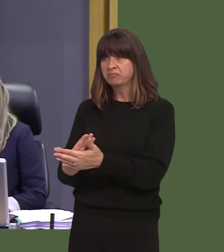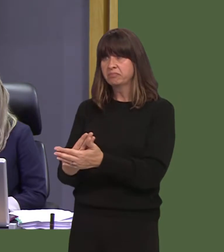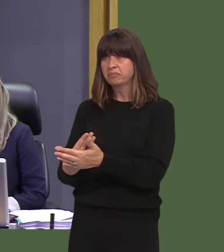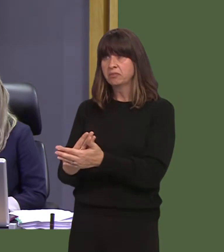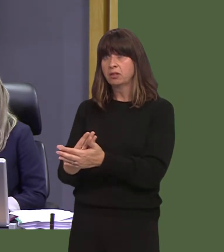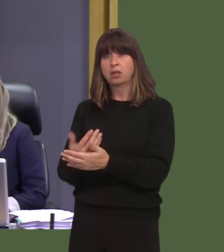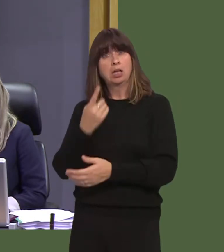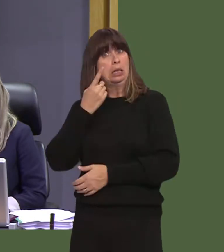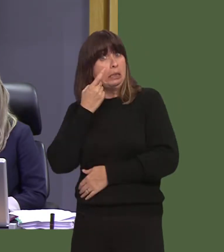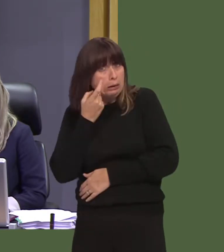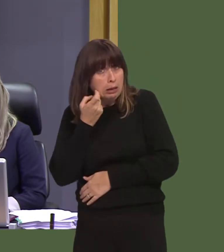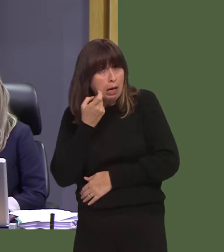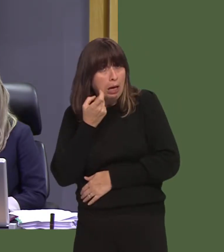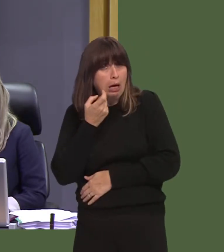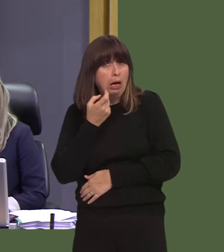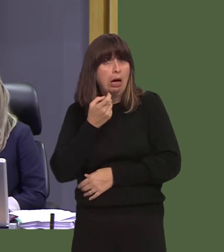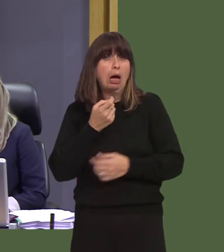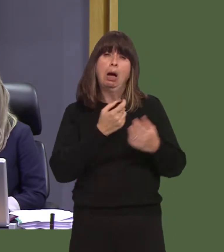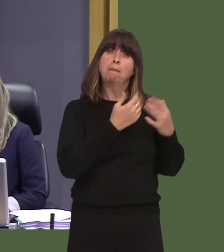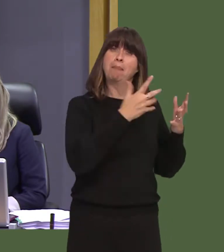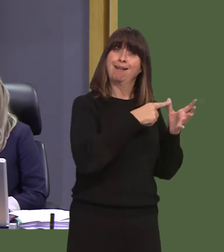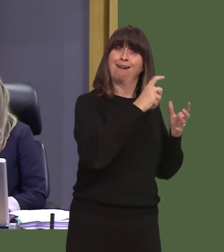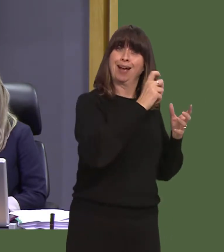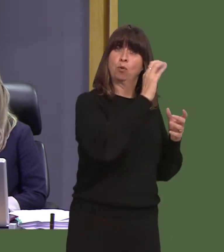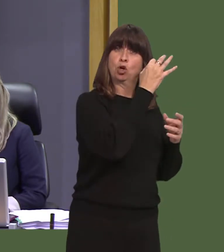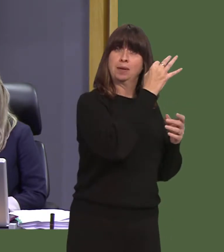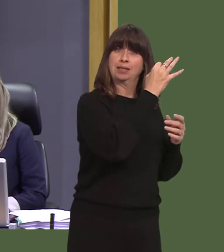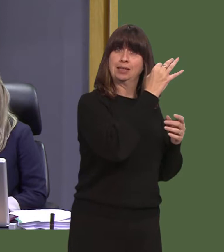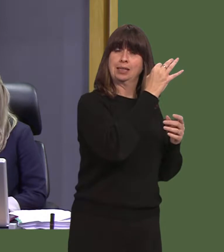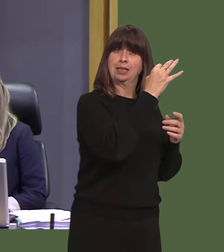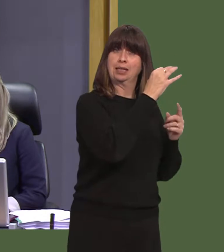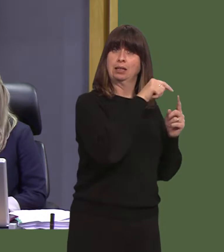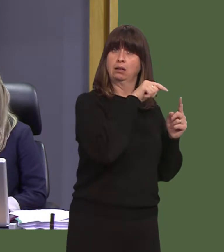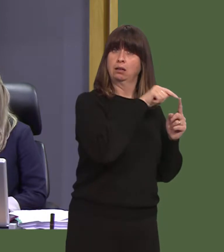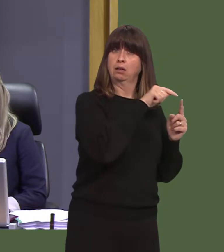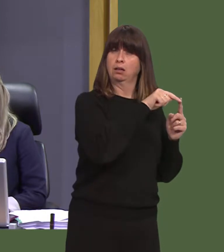Yesterday, however, the Public Accounts Committee was told by the head of the UK Forest Products